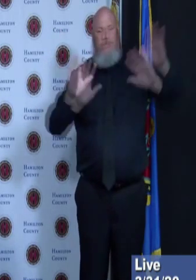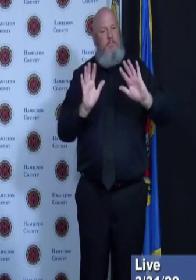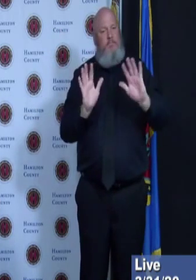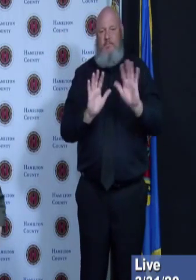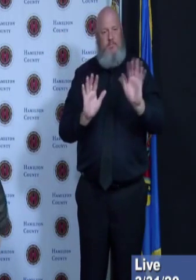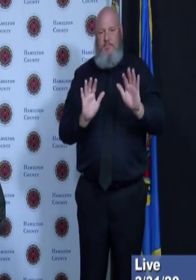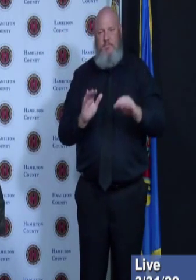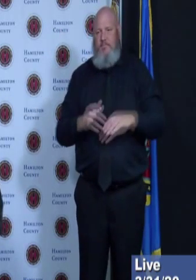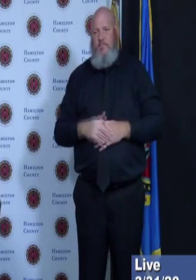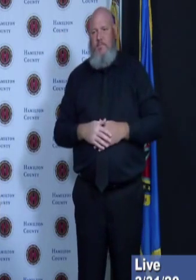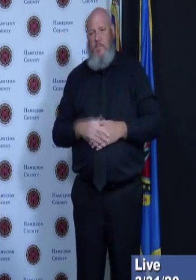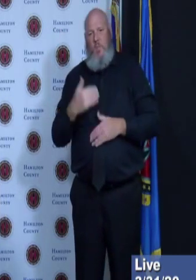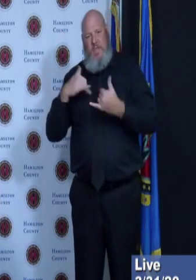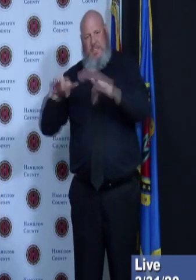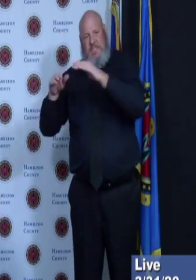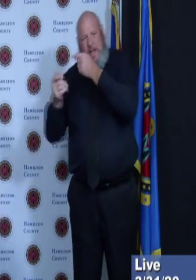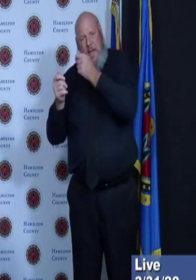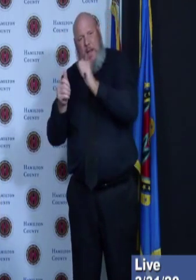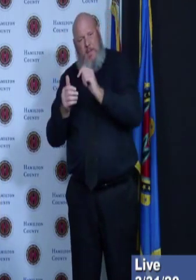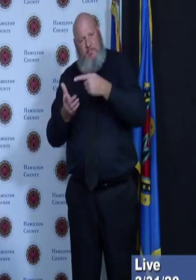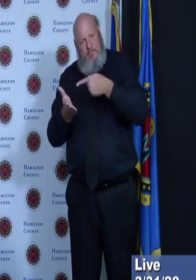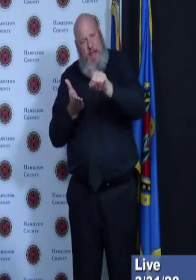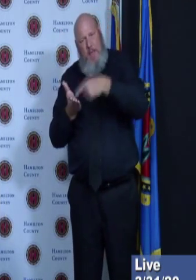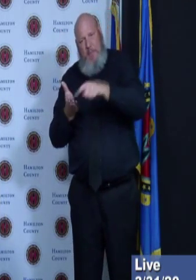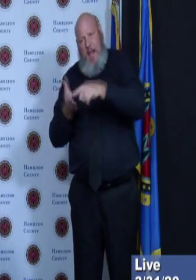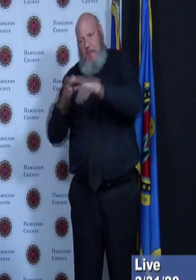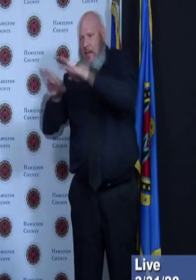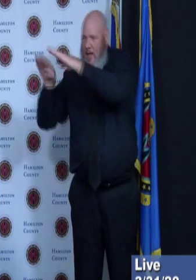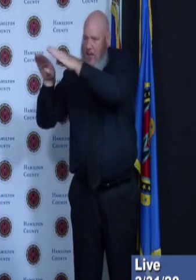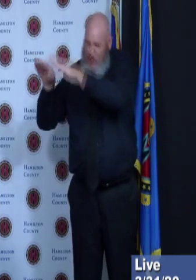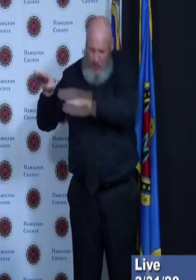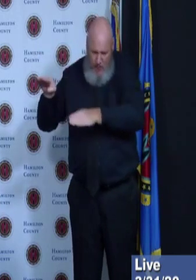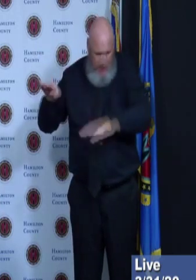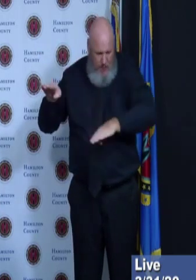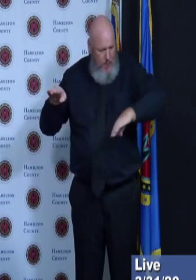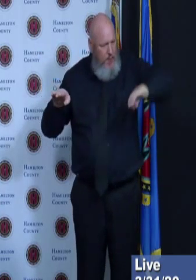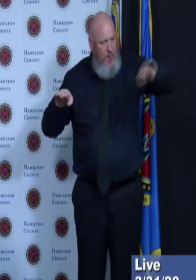are modeling all of that with our budget office to try to figure out what that